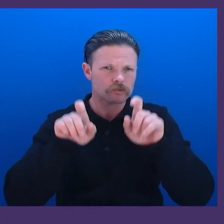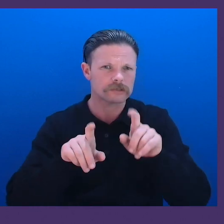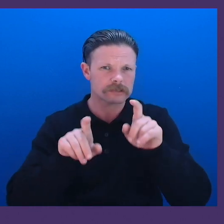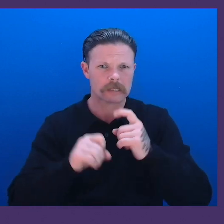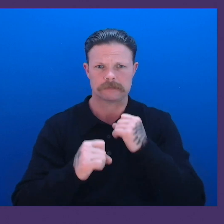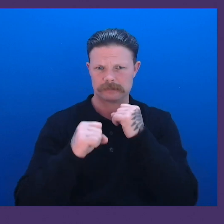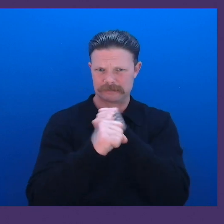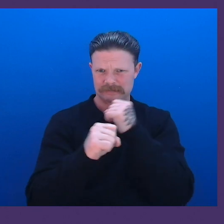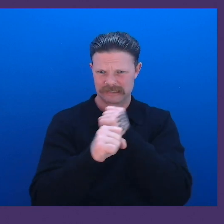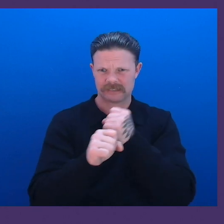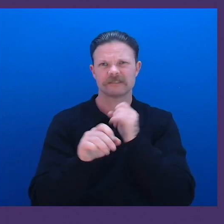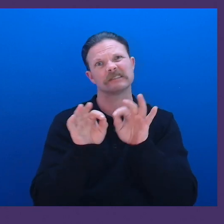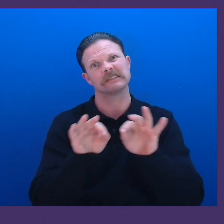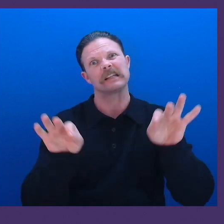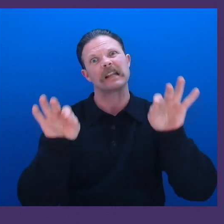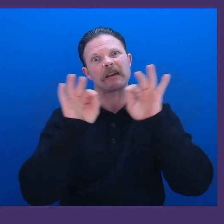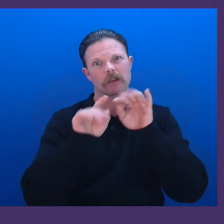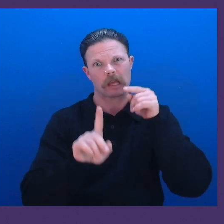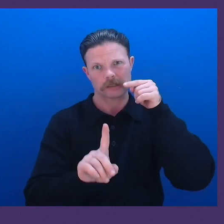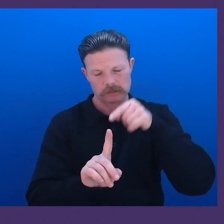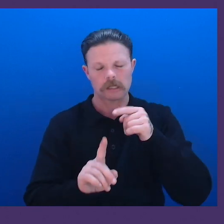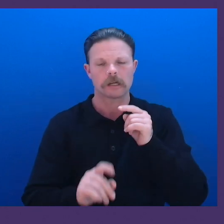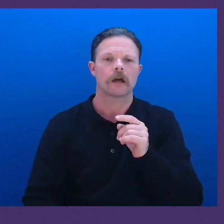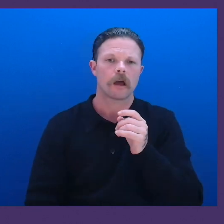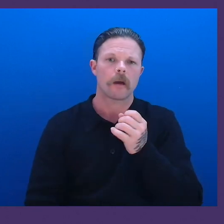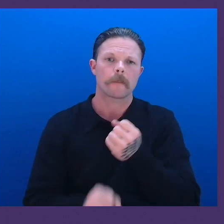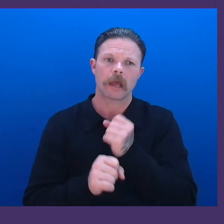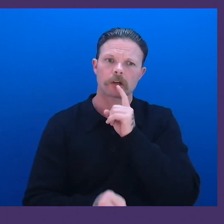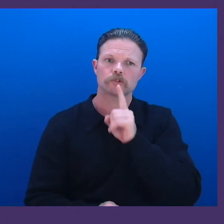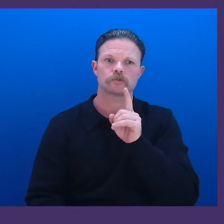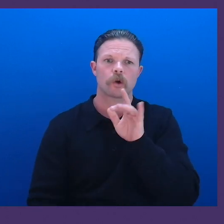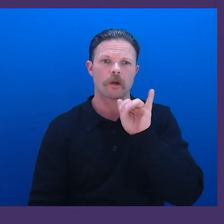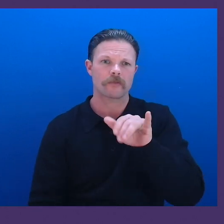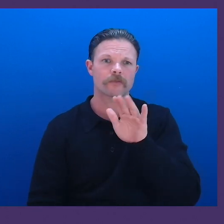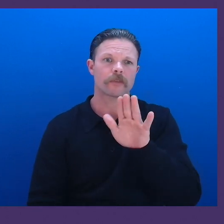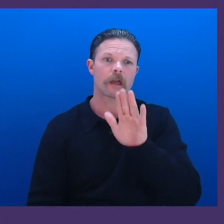Ensure that your mitigations are combination of mitigations